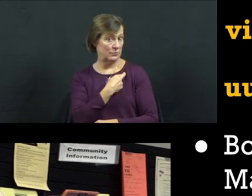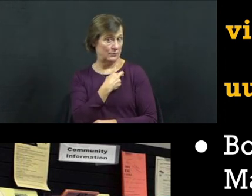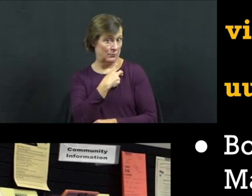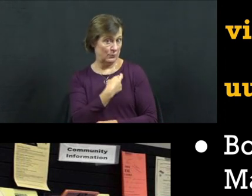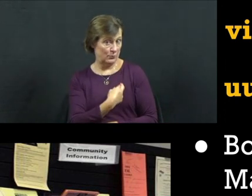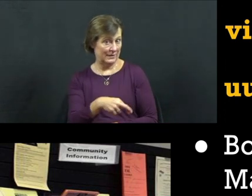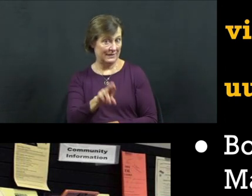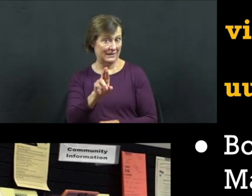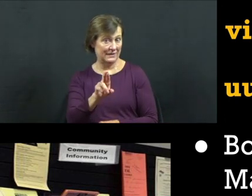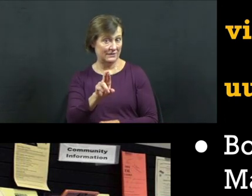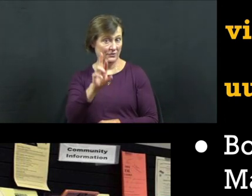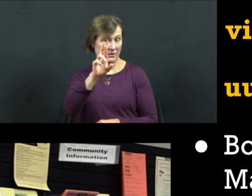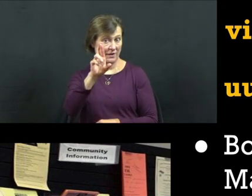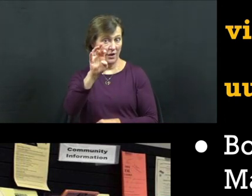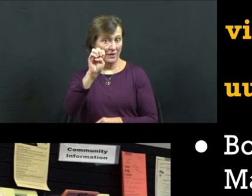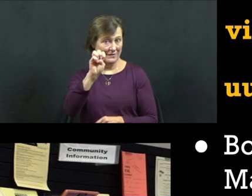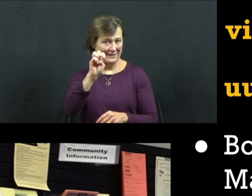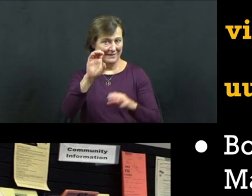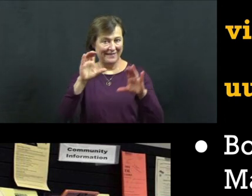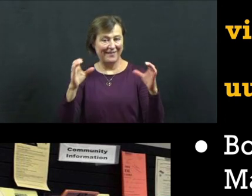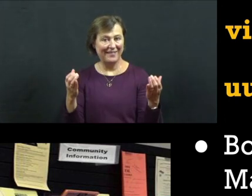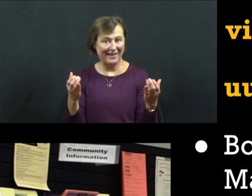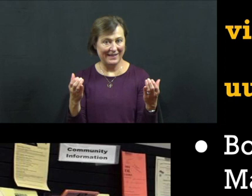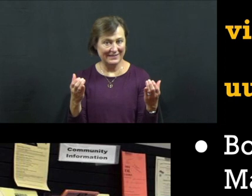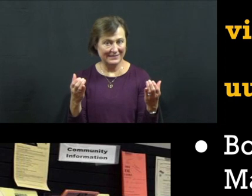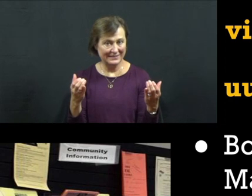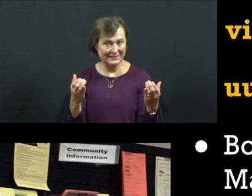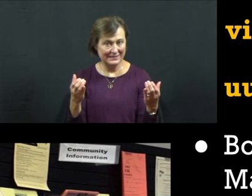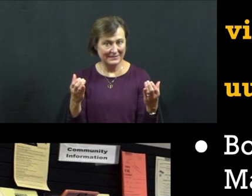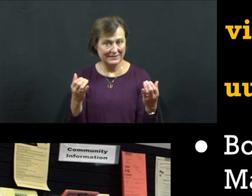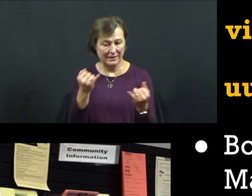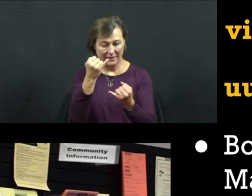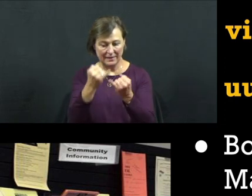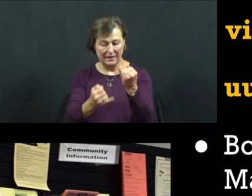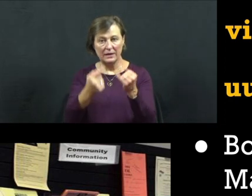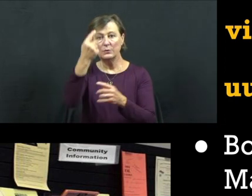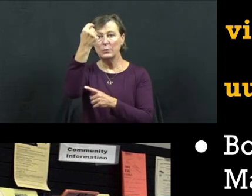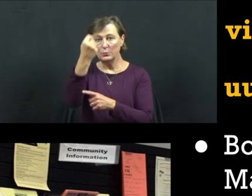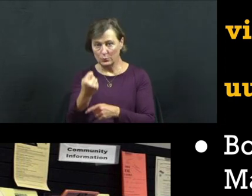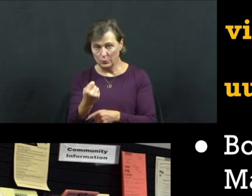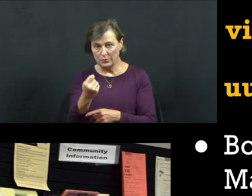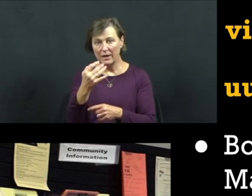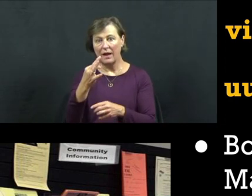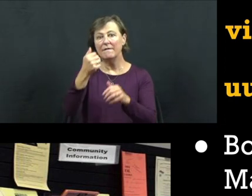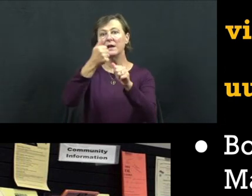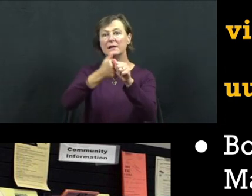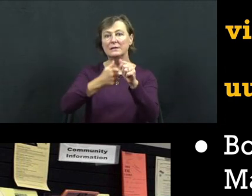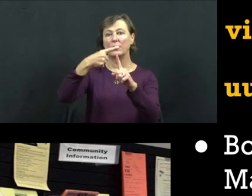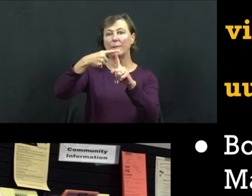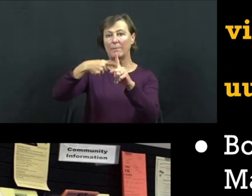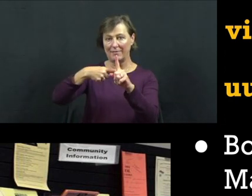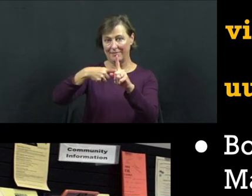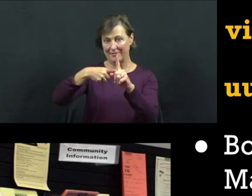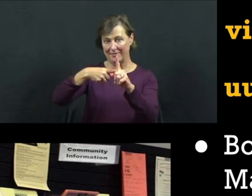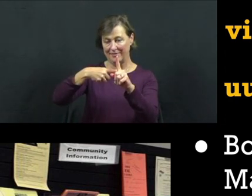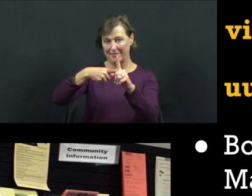RE class, the last Tuesday of each month, and it is